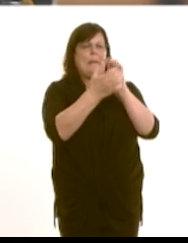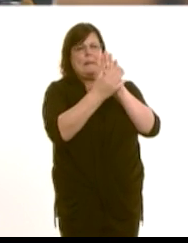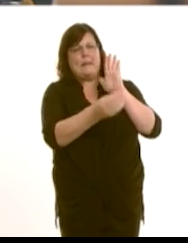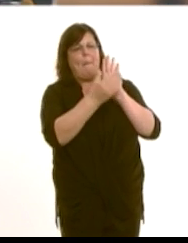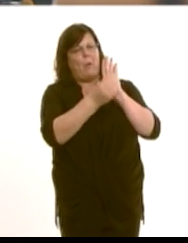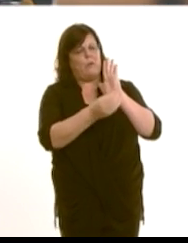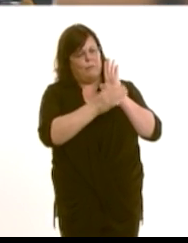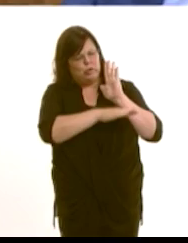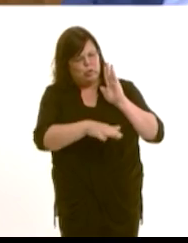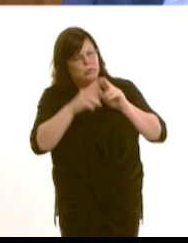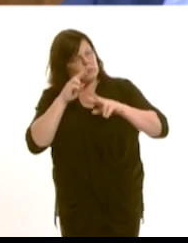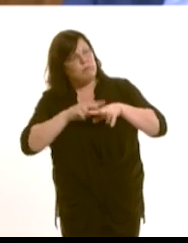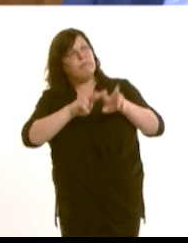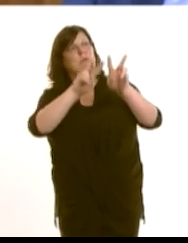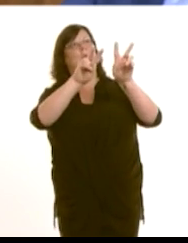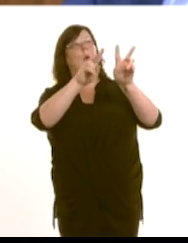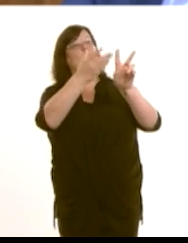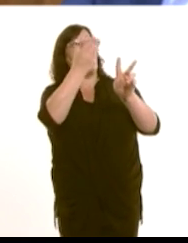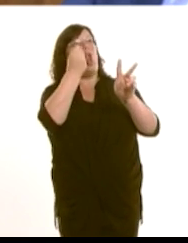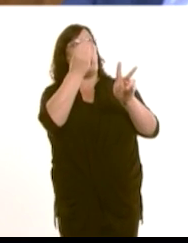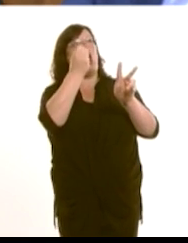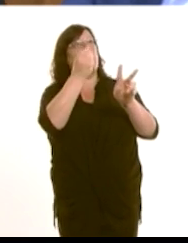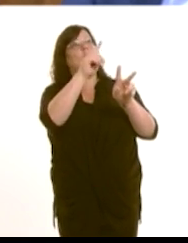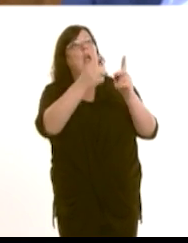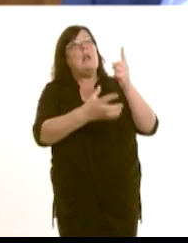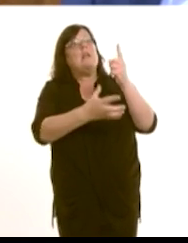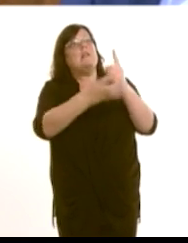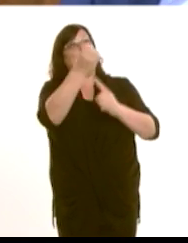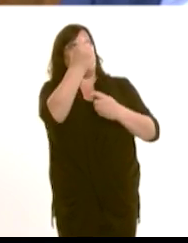They will see that it is possible to be hugely successful in footballóand, indeed, in any